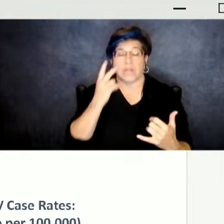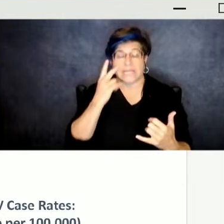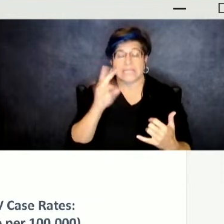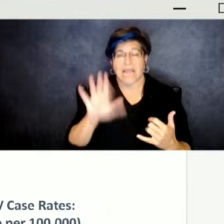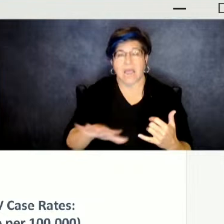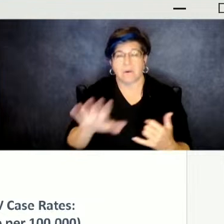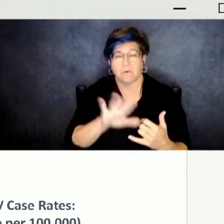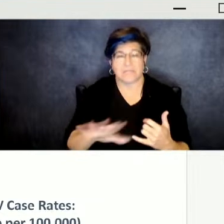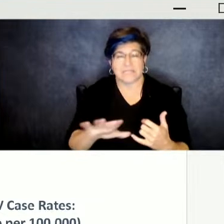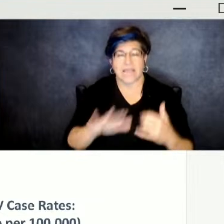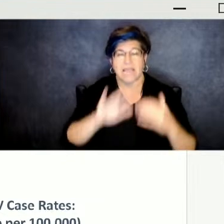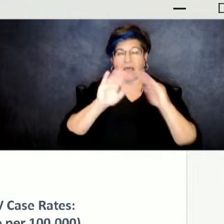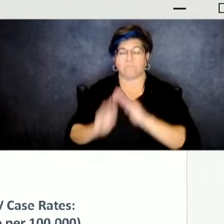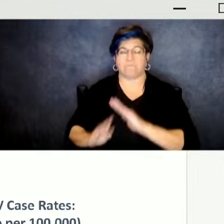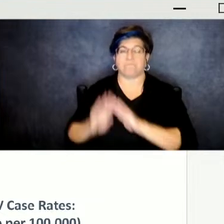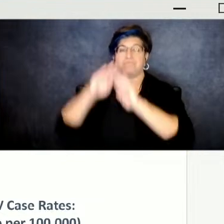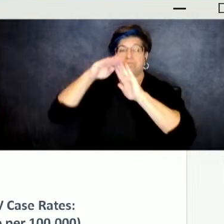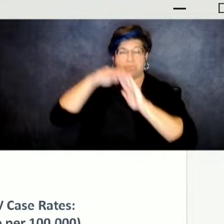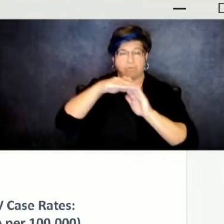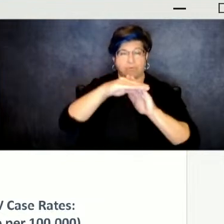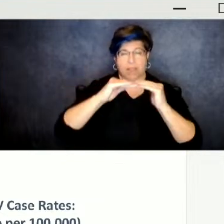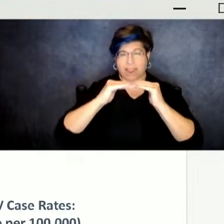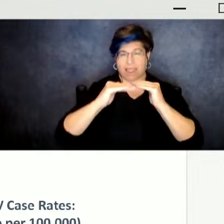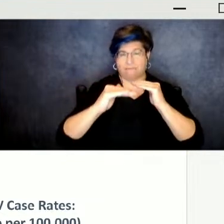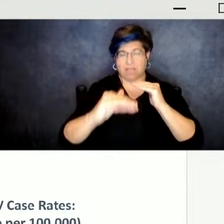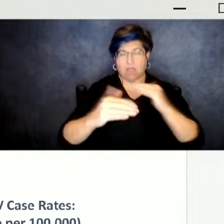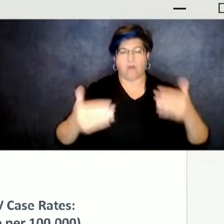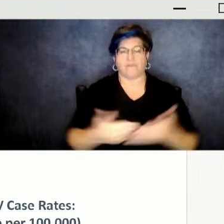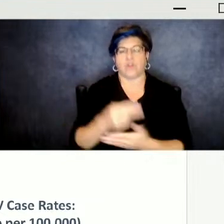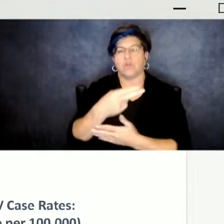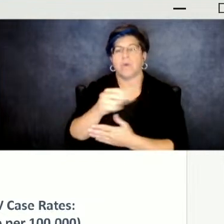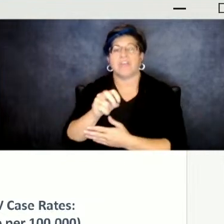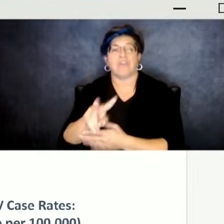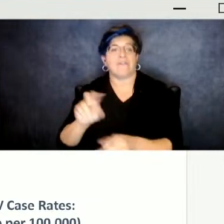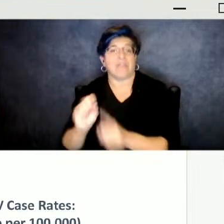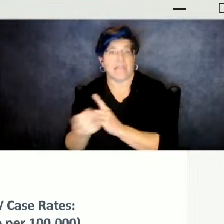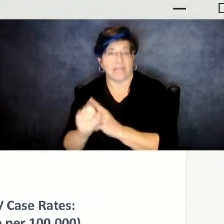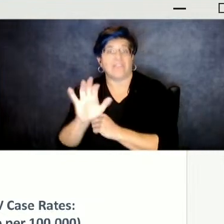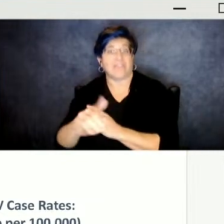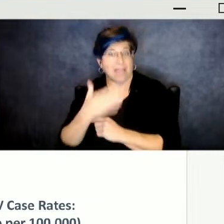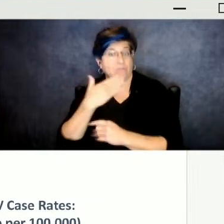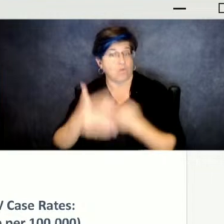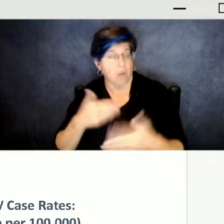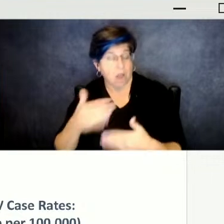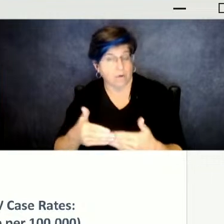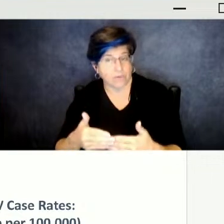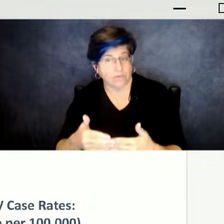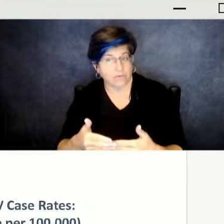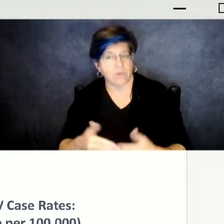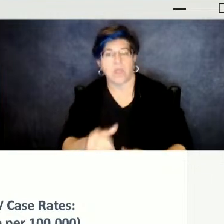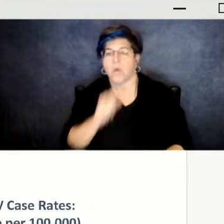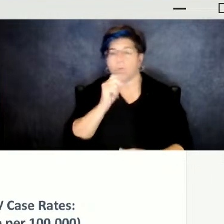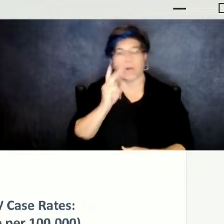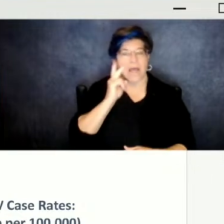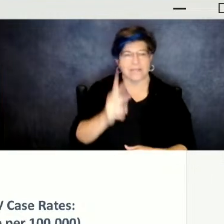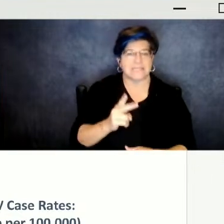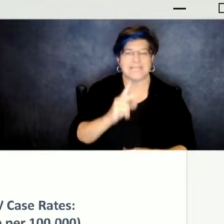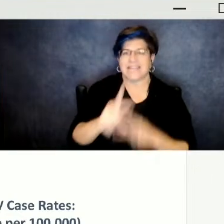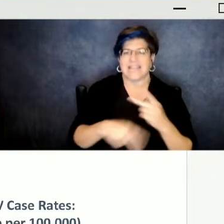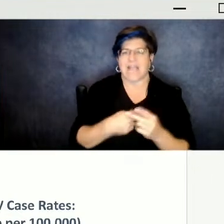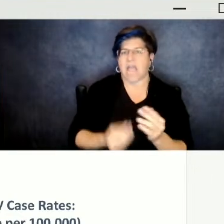WE ARE CURRENTLY SEEING I WOULD